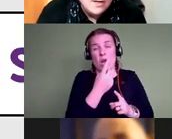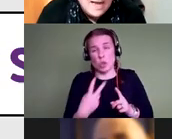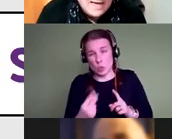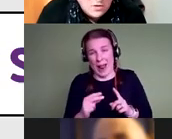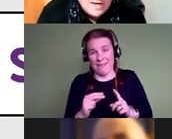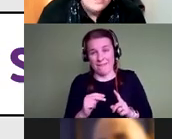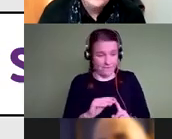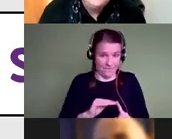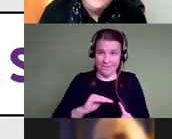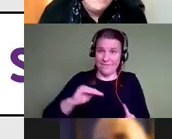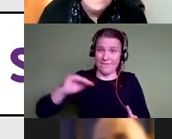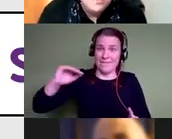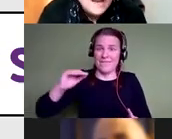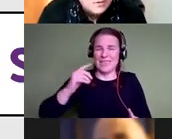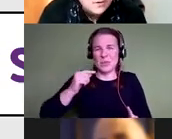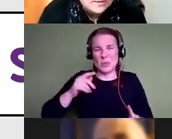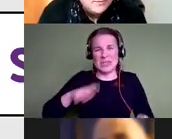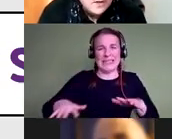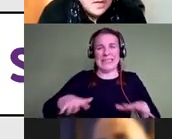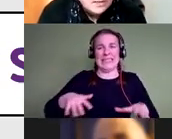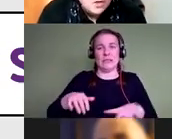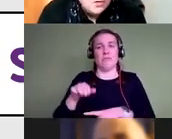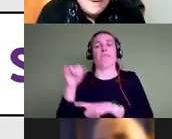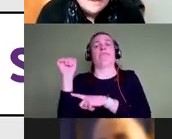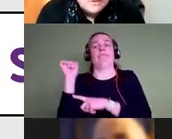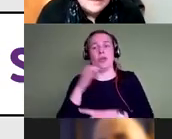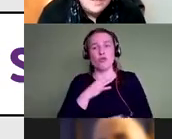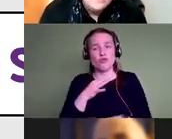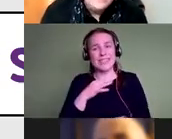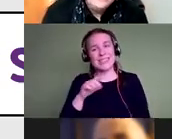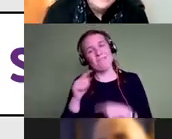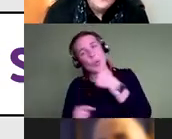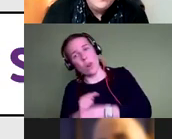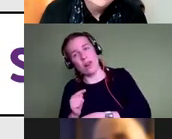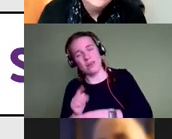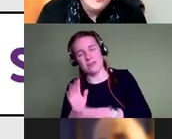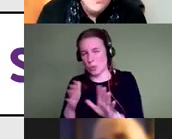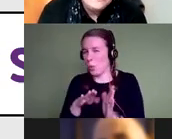users and they provide both, and you should provide both a possible. Part M suggest a minimum